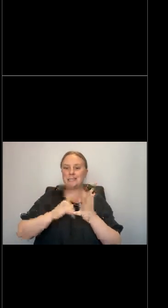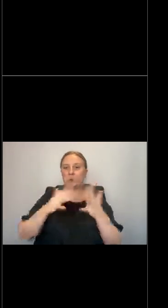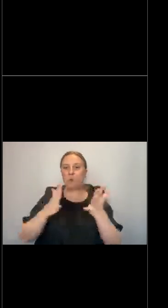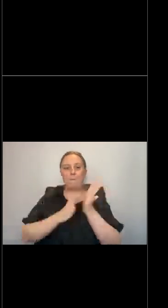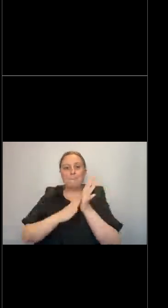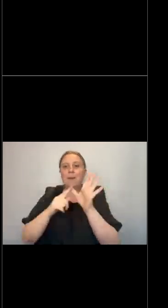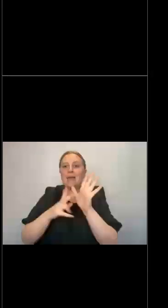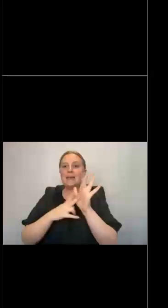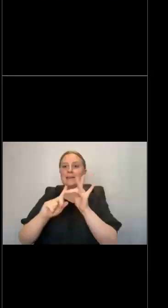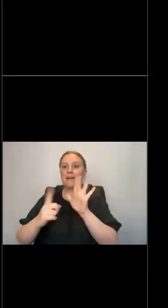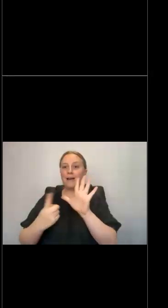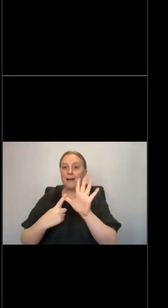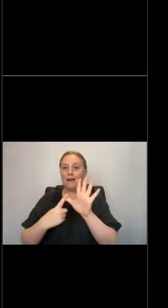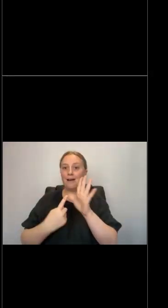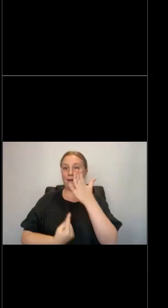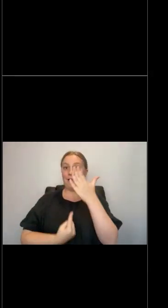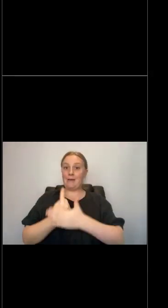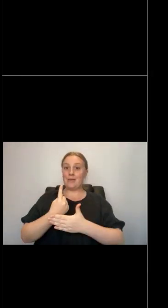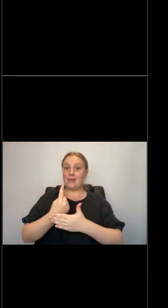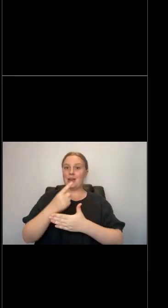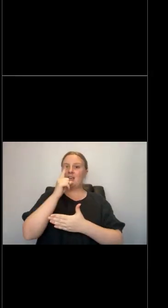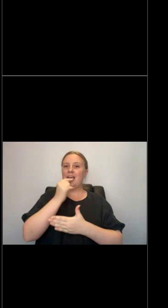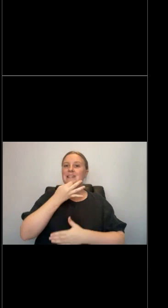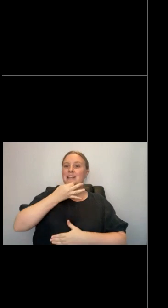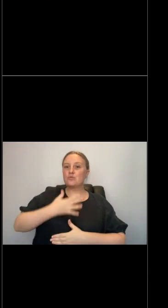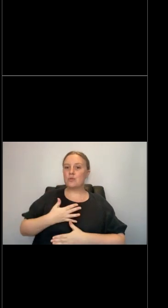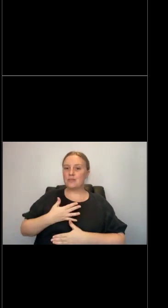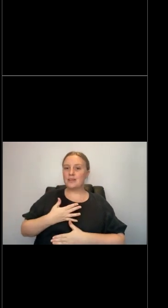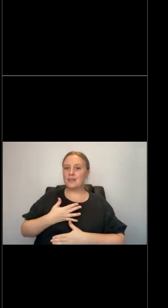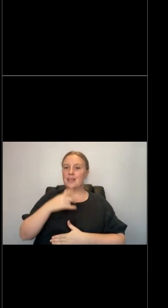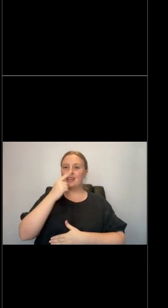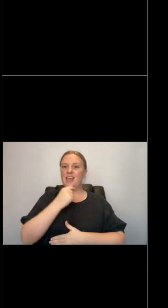that actually might resolve and they could then become fit.